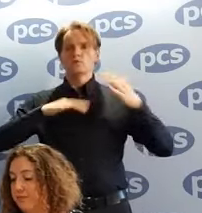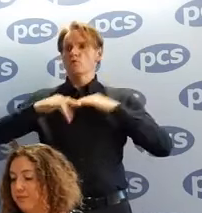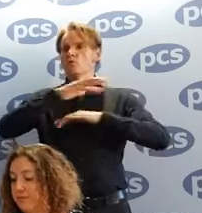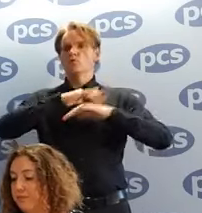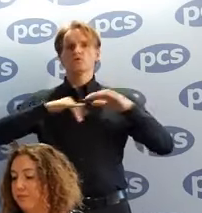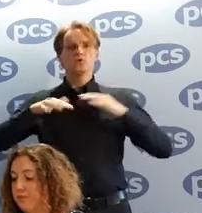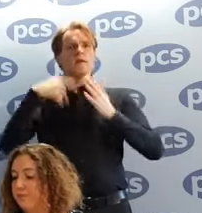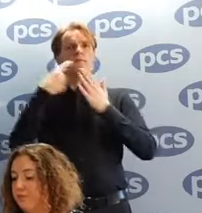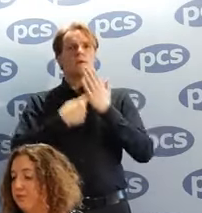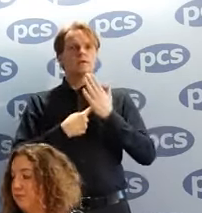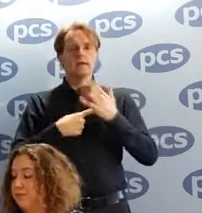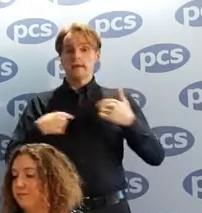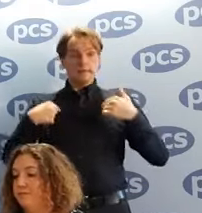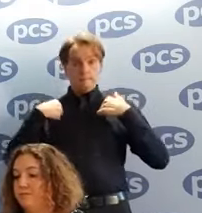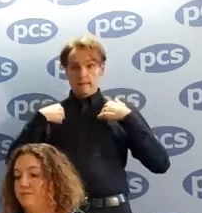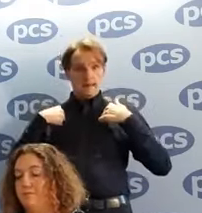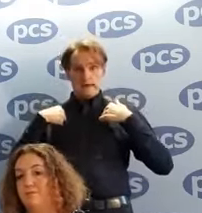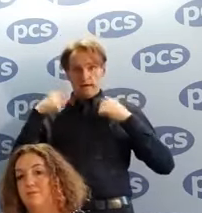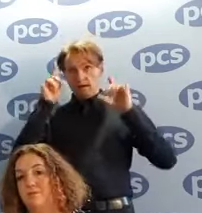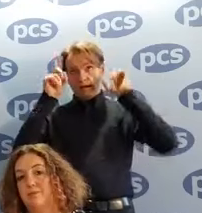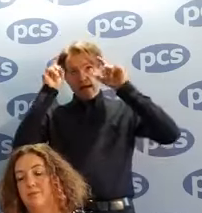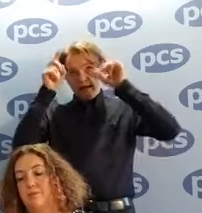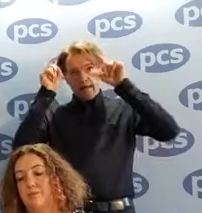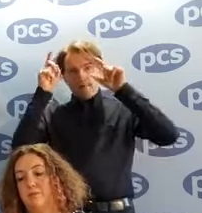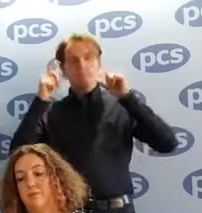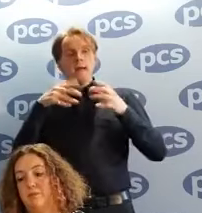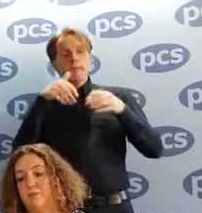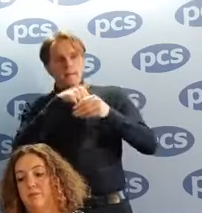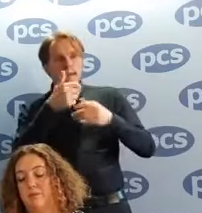we don't make up do we? It reflects the things that our members want to discuss